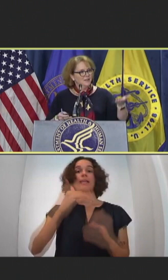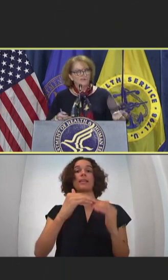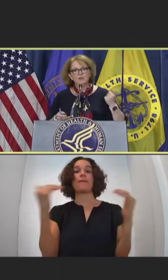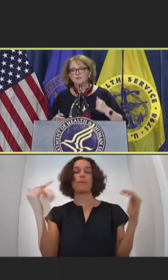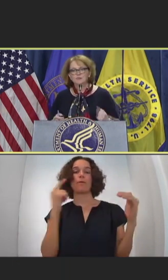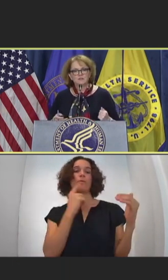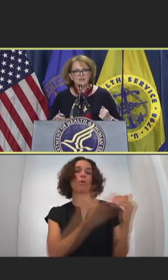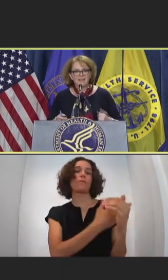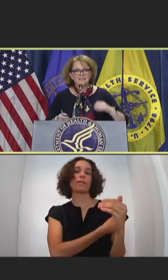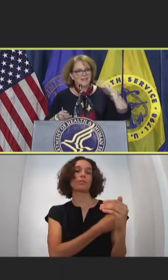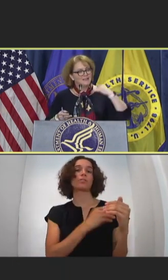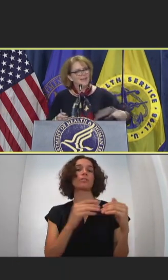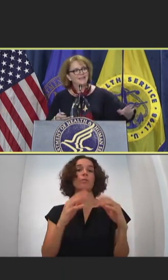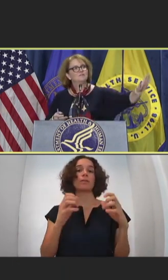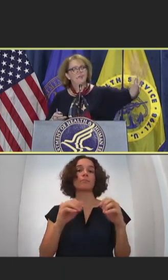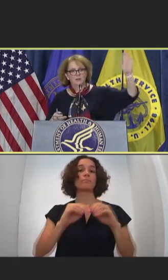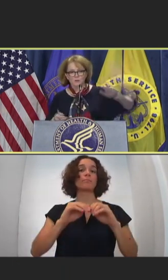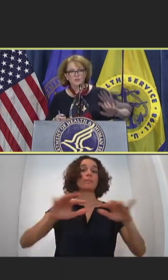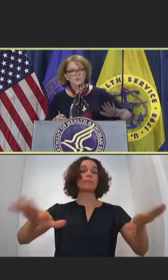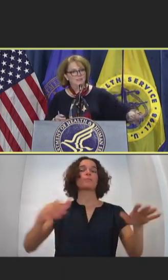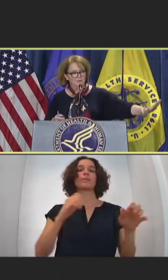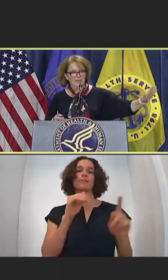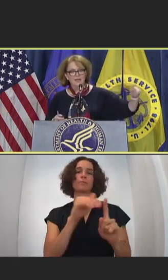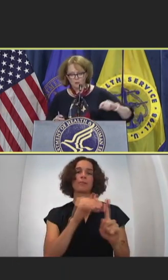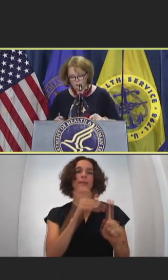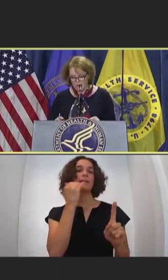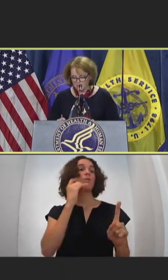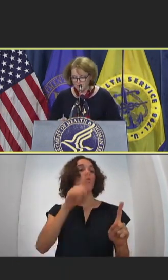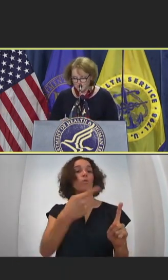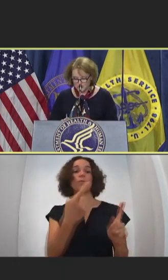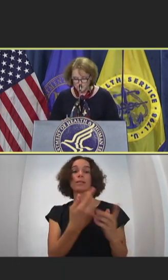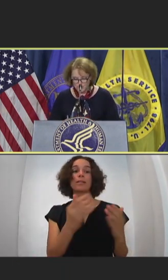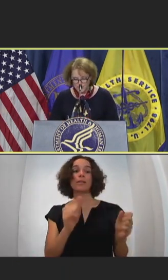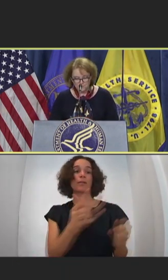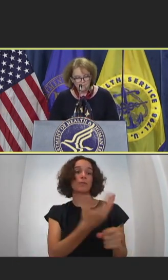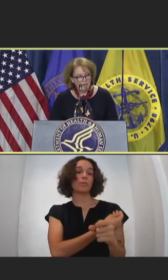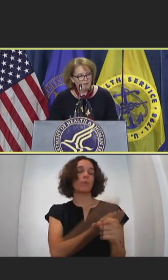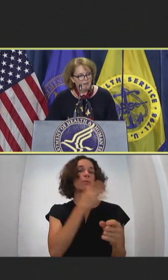you can do is vaccinate, that's fine. We'll screen them later, when we're able to do so.